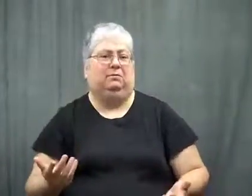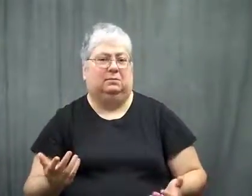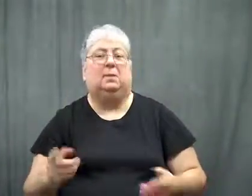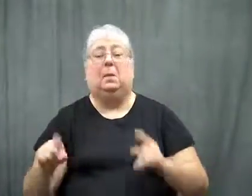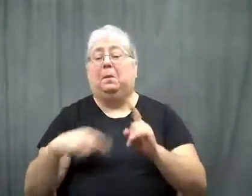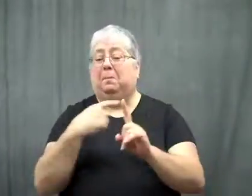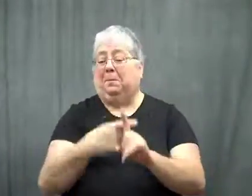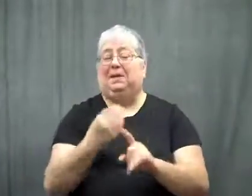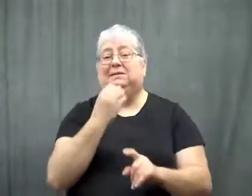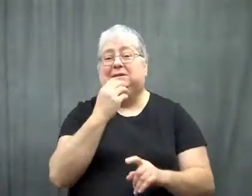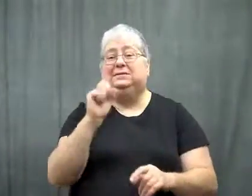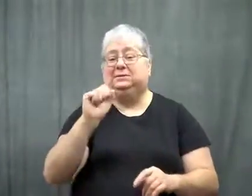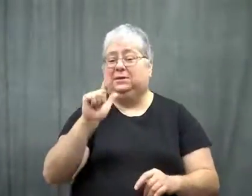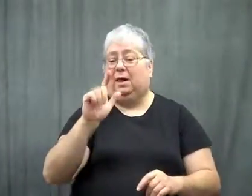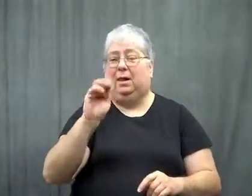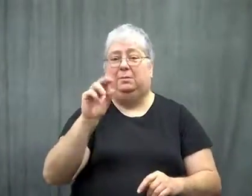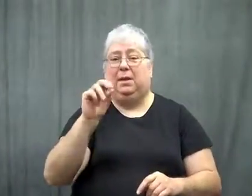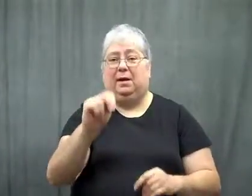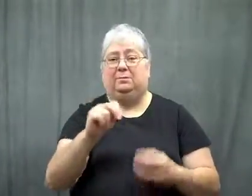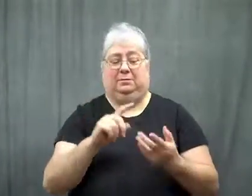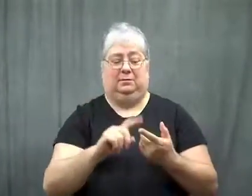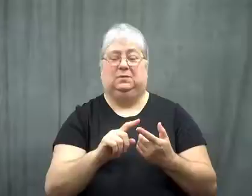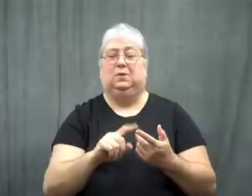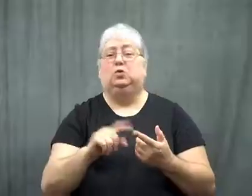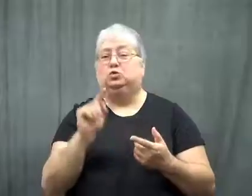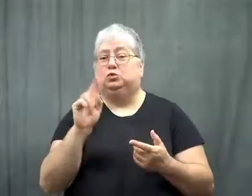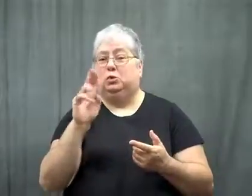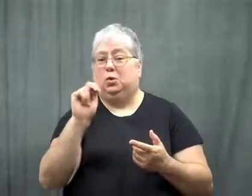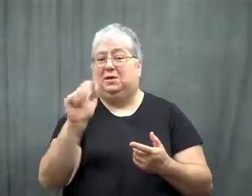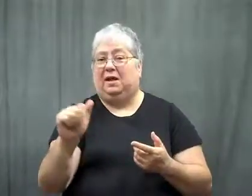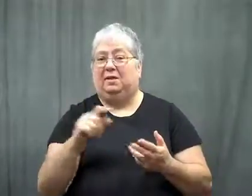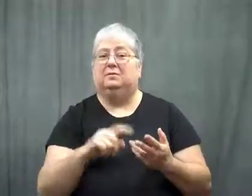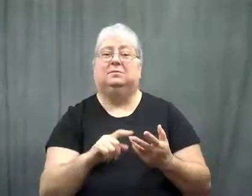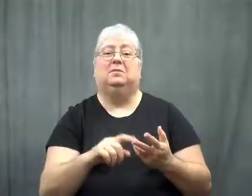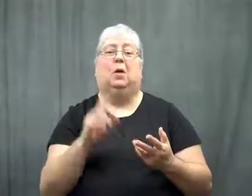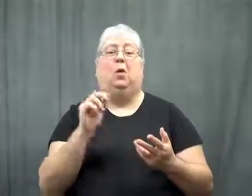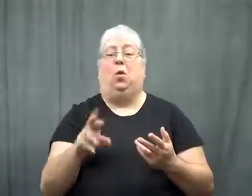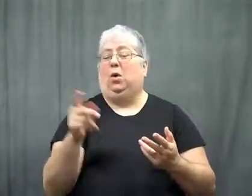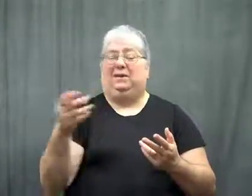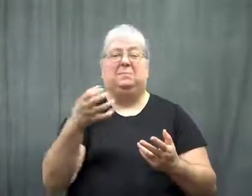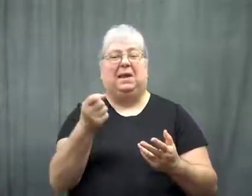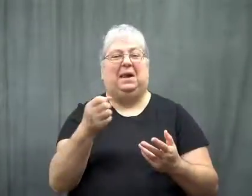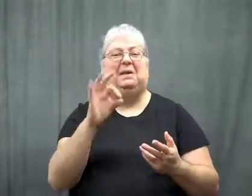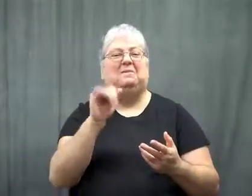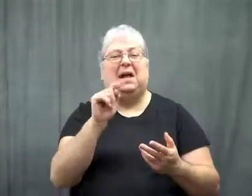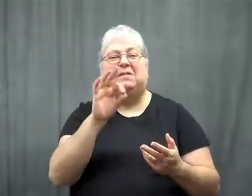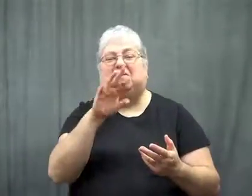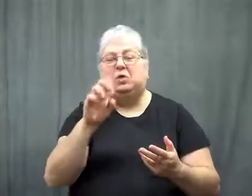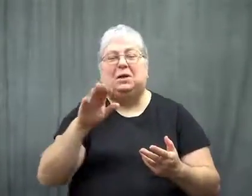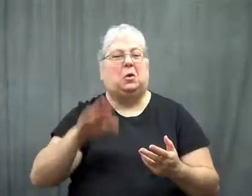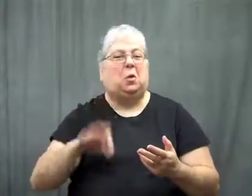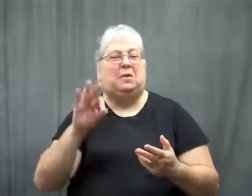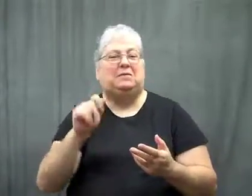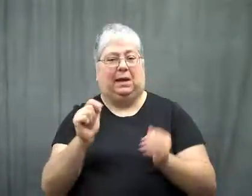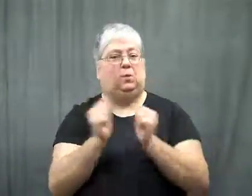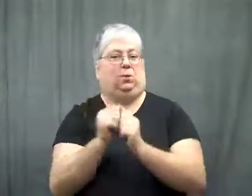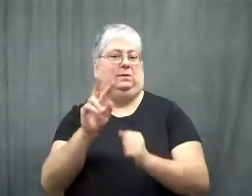Salmon, tuna are good sources as is low fat or fat free milk with vitamin D added.